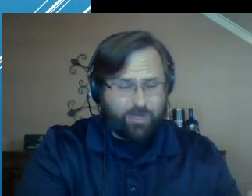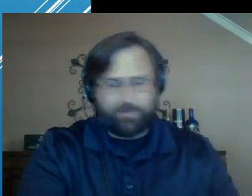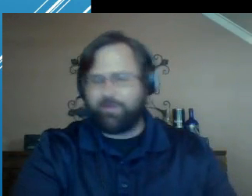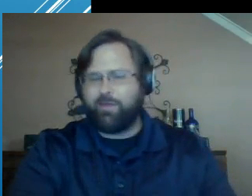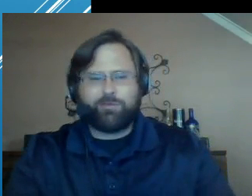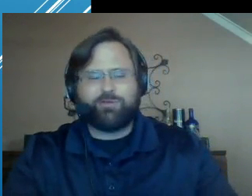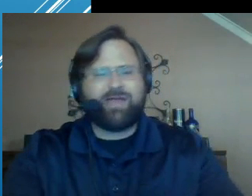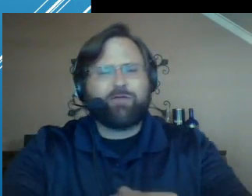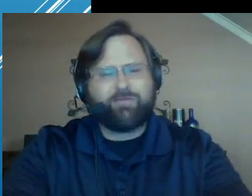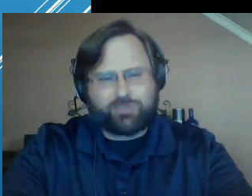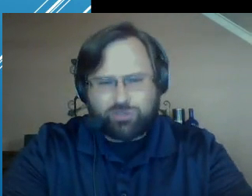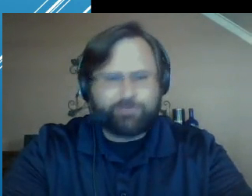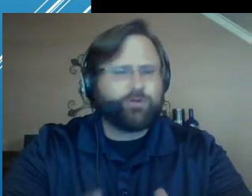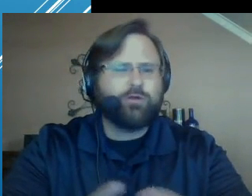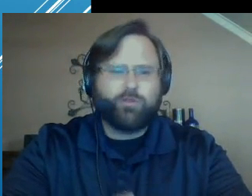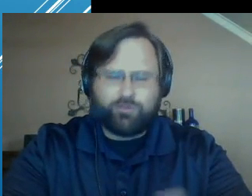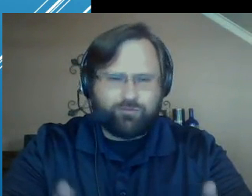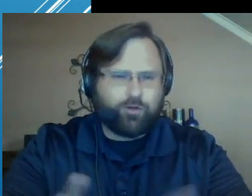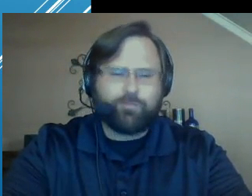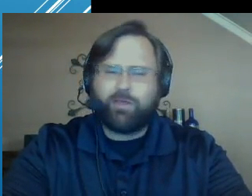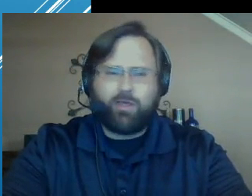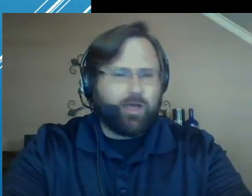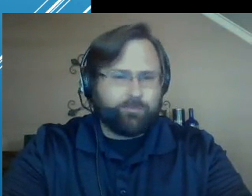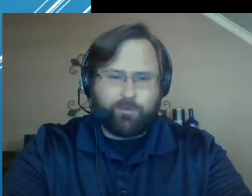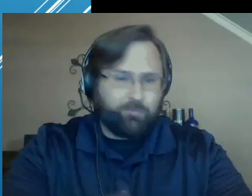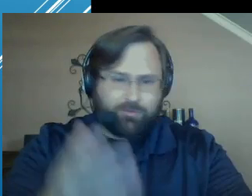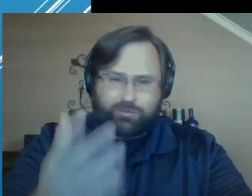the topic but you'd never have the descriptor the verb whether the